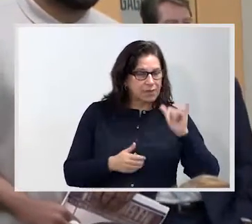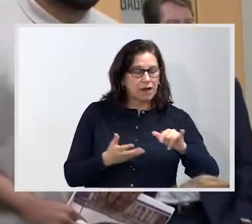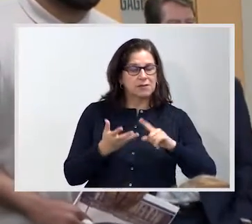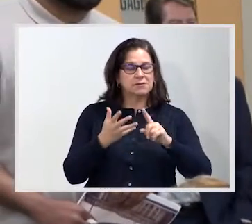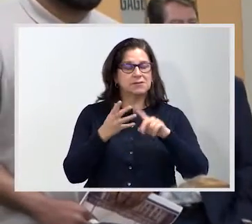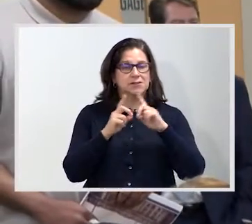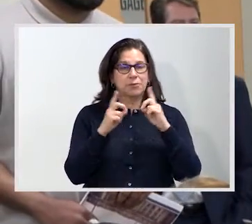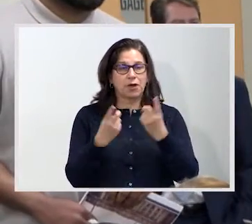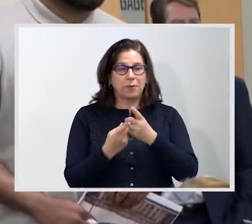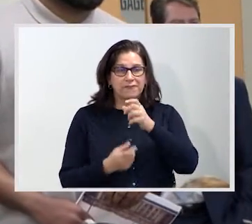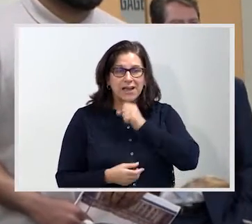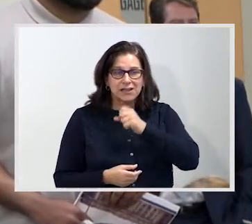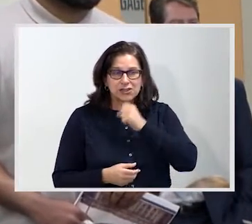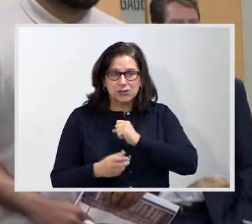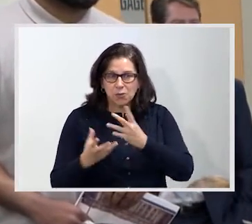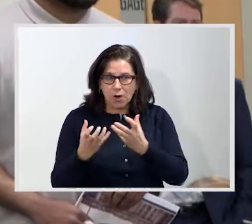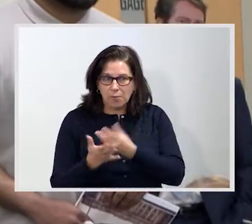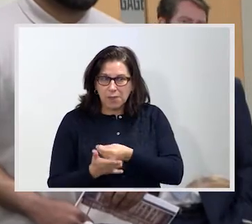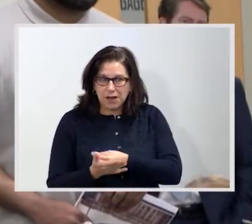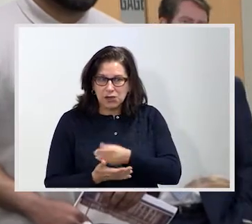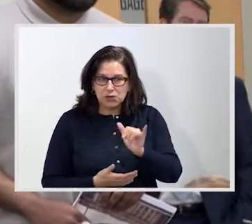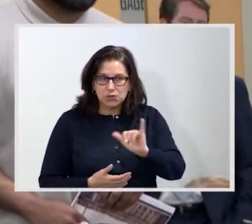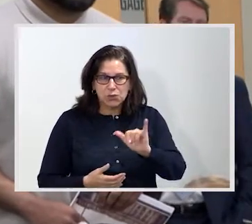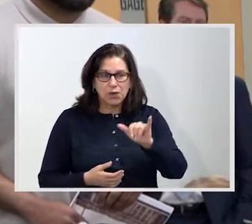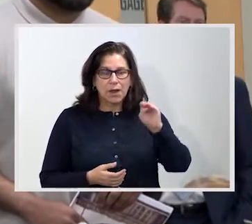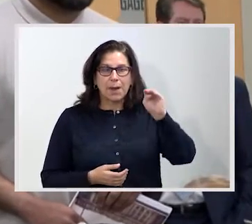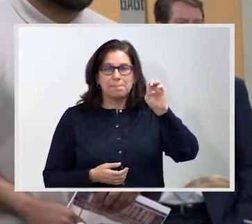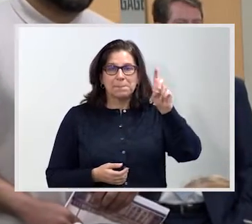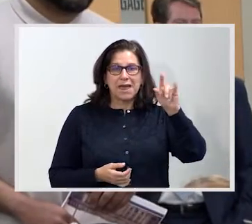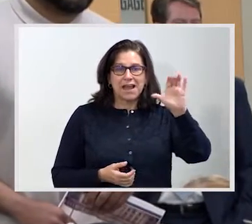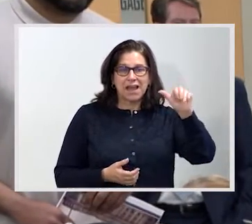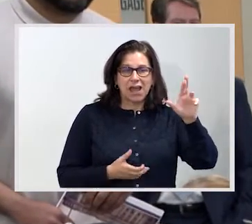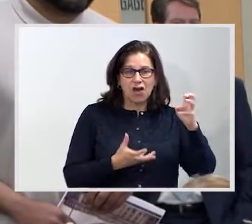HUMAN SERVICES, DDS.